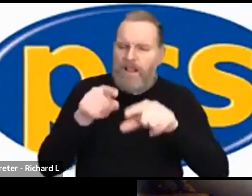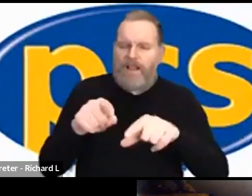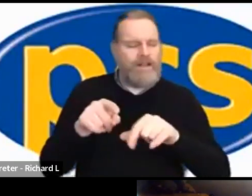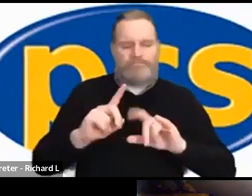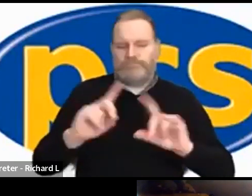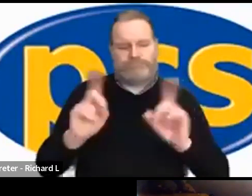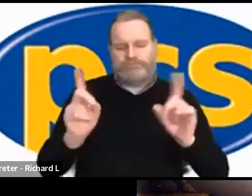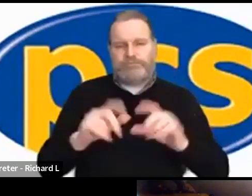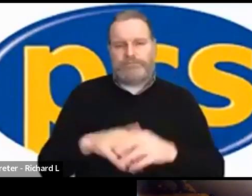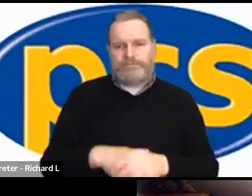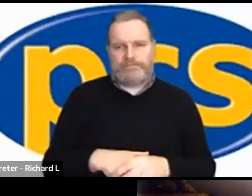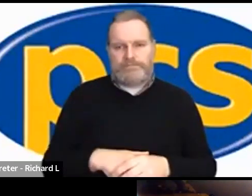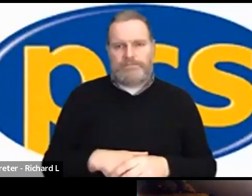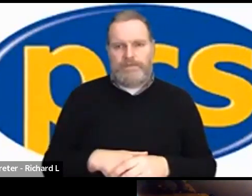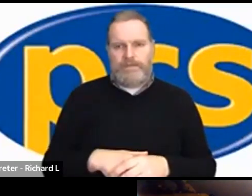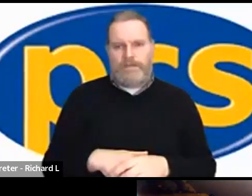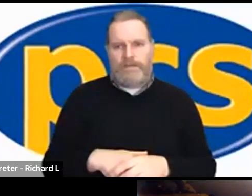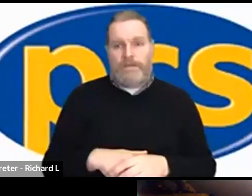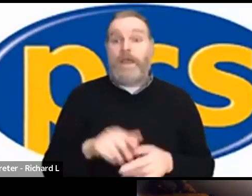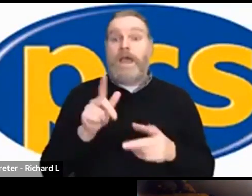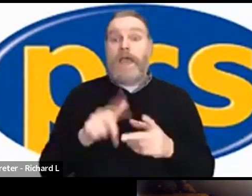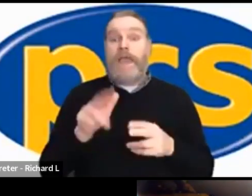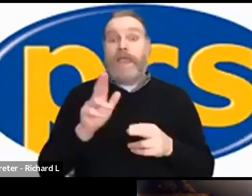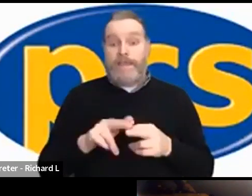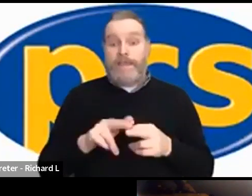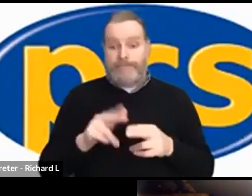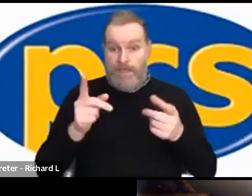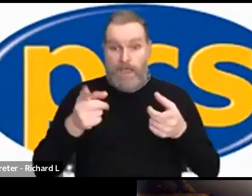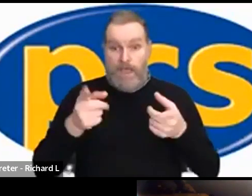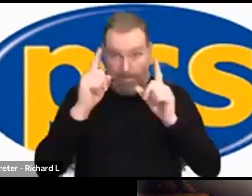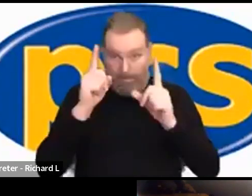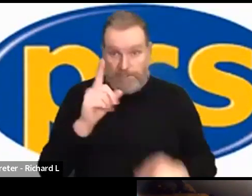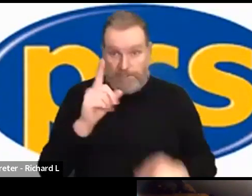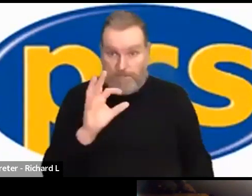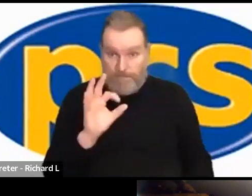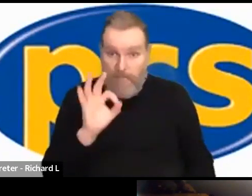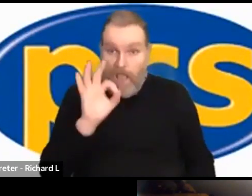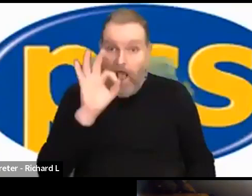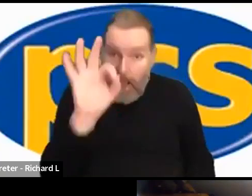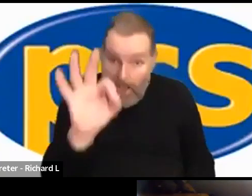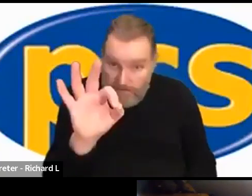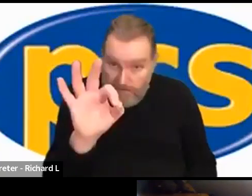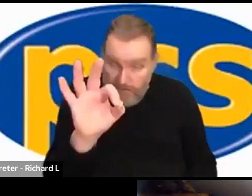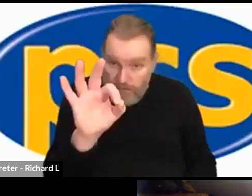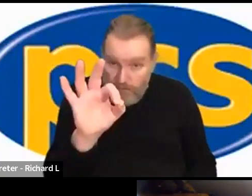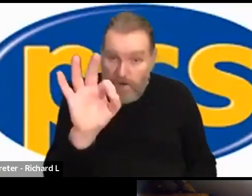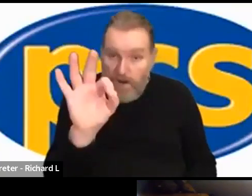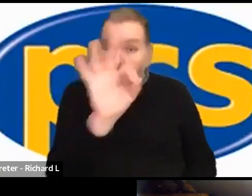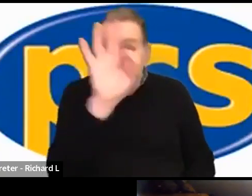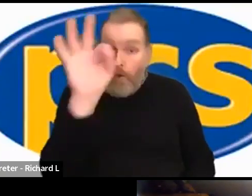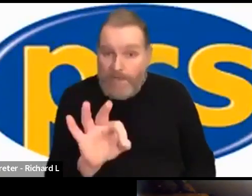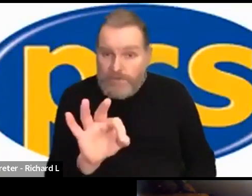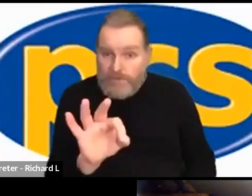acting like this mass panic breaking up aking out in lots of places out in lots of places. But if you are if you are individually asked. asked, and you feel unsure asked, and you feel unsure,